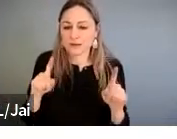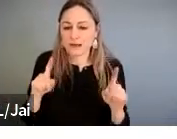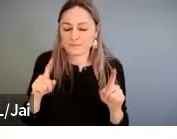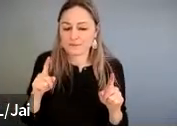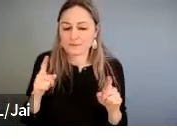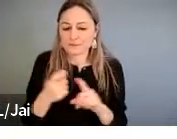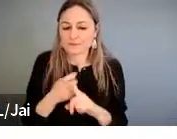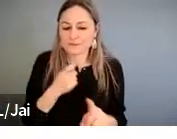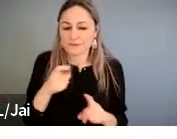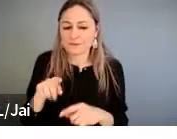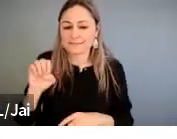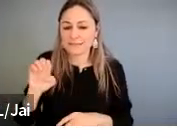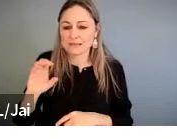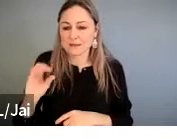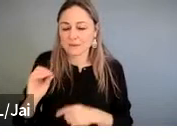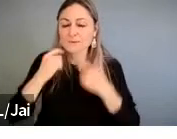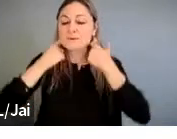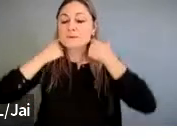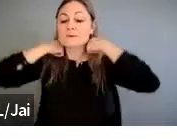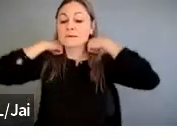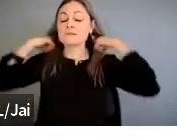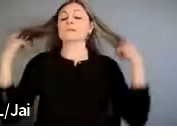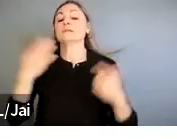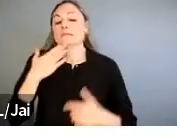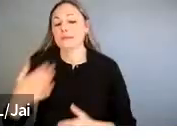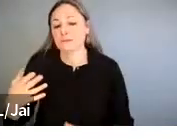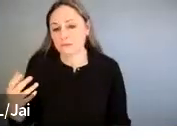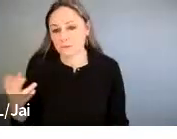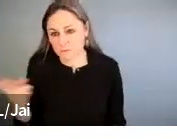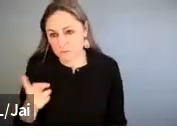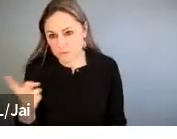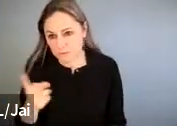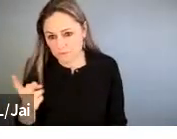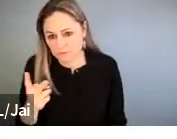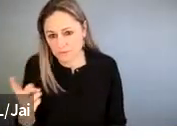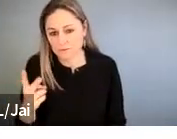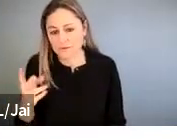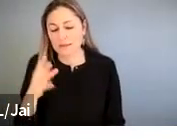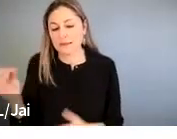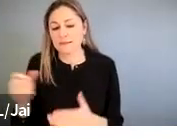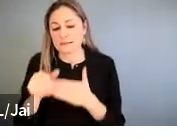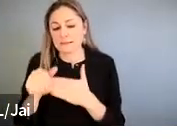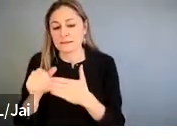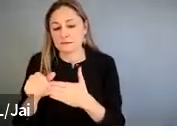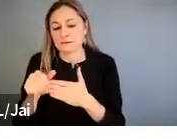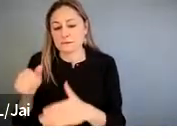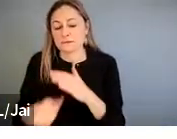this Executive Order. So thank you, Henry and Ariana and the leadership within CDT and AAPD